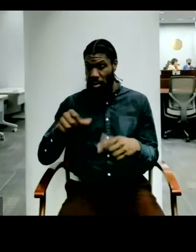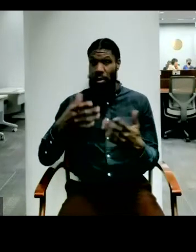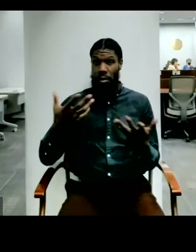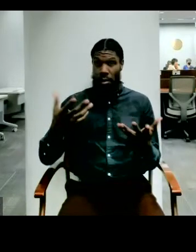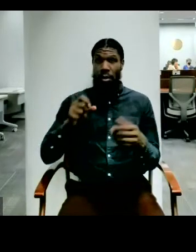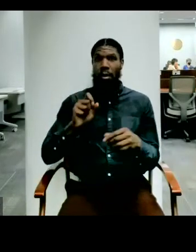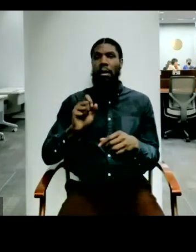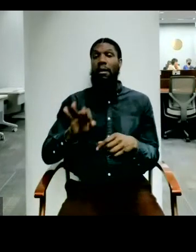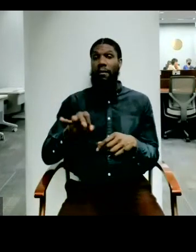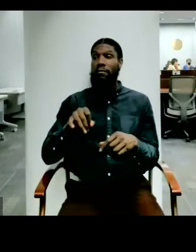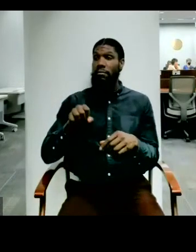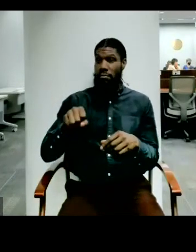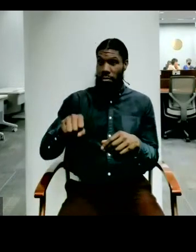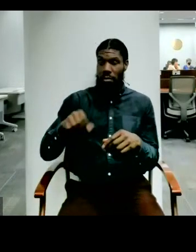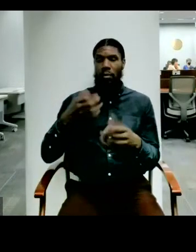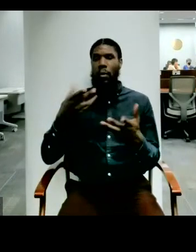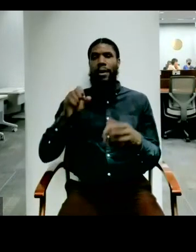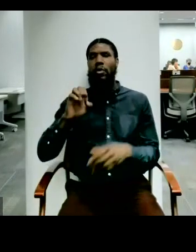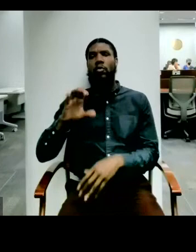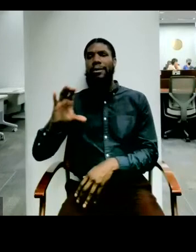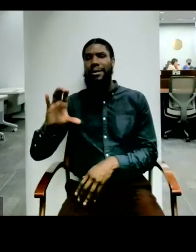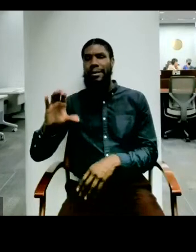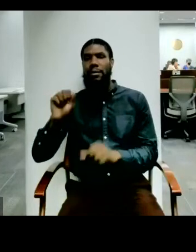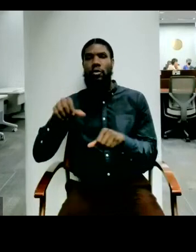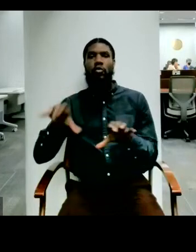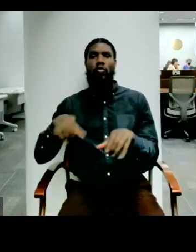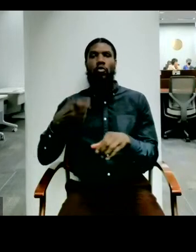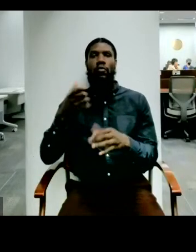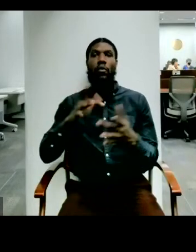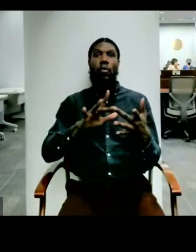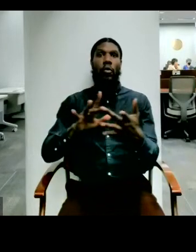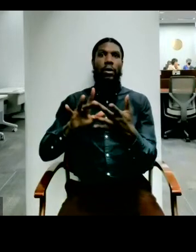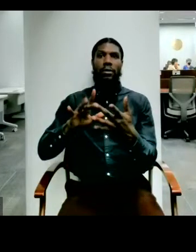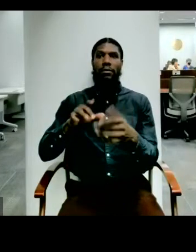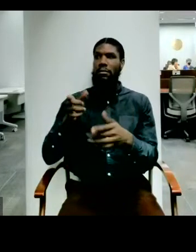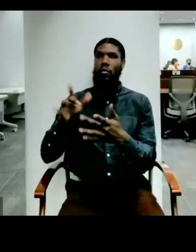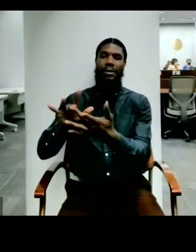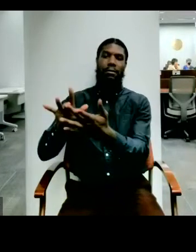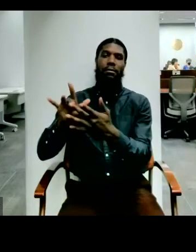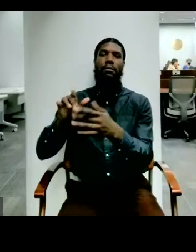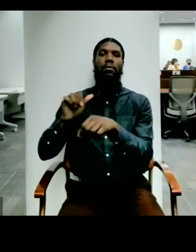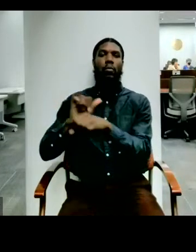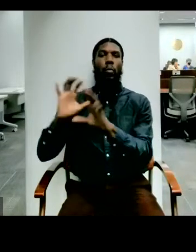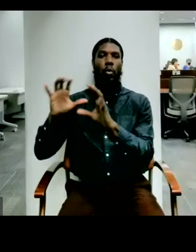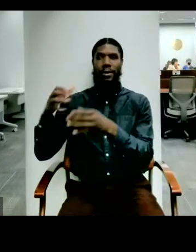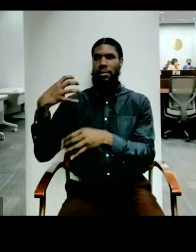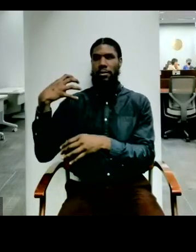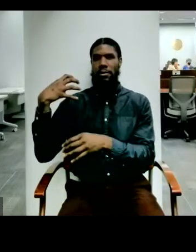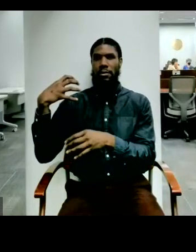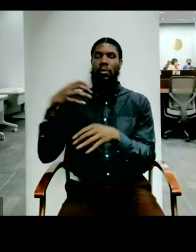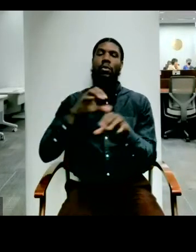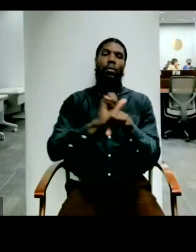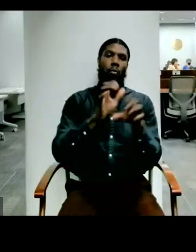effectively reach those employees who may not have what is defined as basic literacy skills.